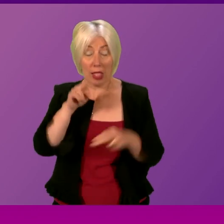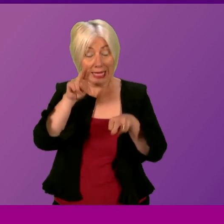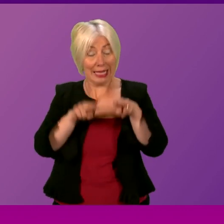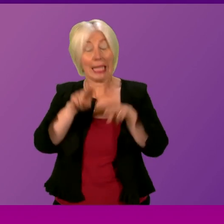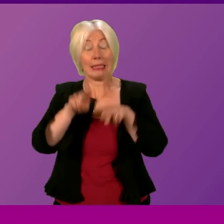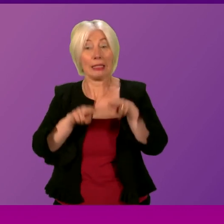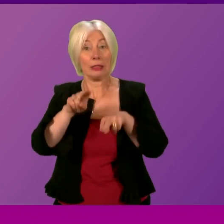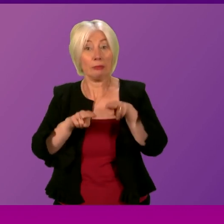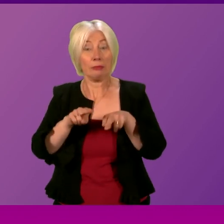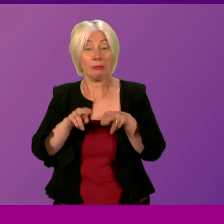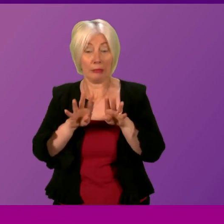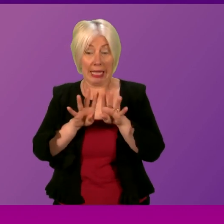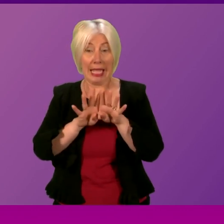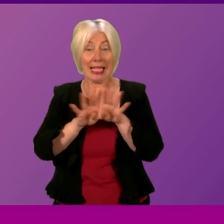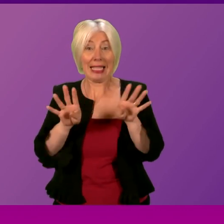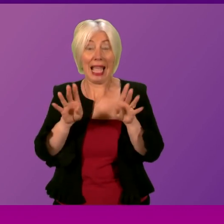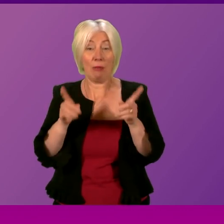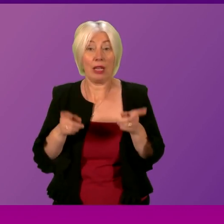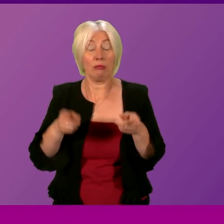The cabinet secretary for net zero will answer that urgent question,